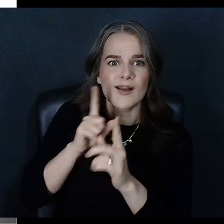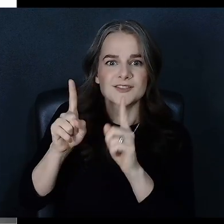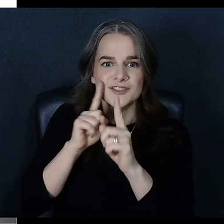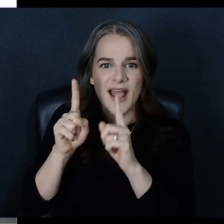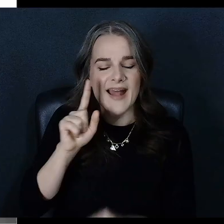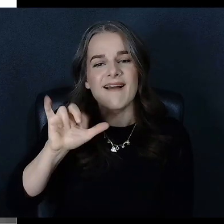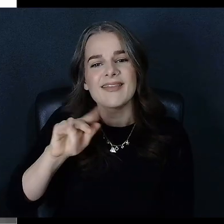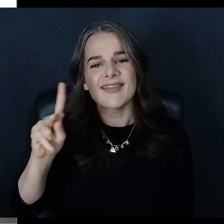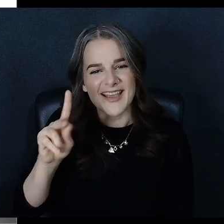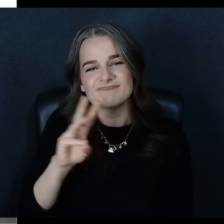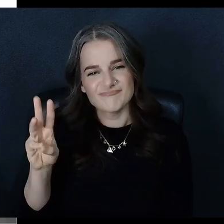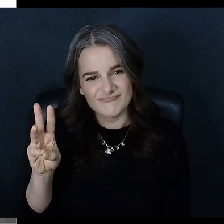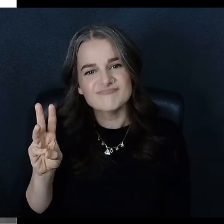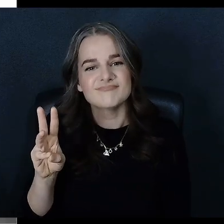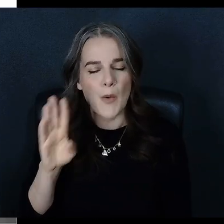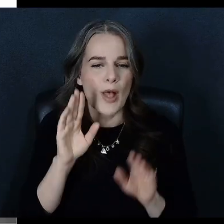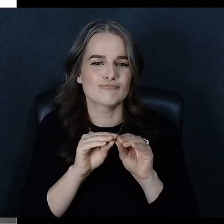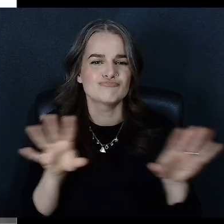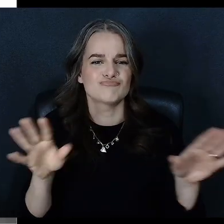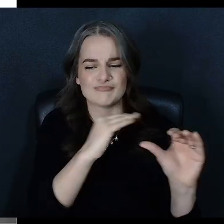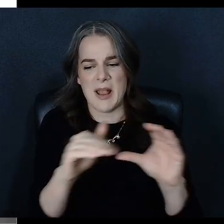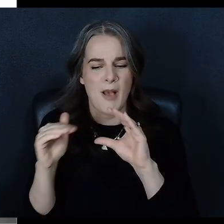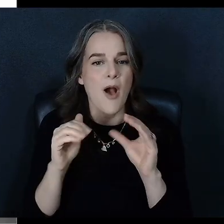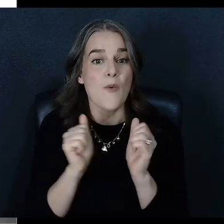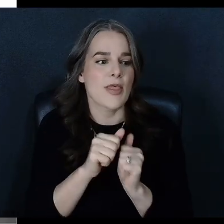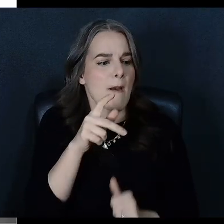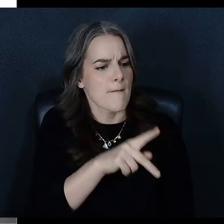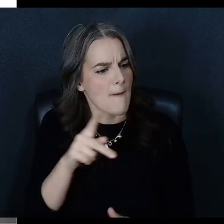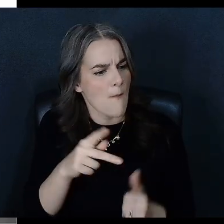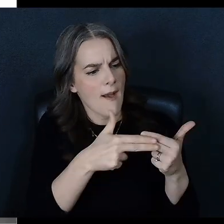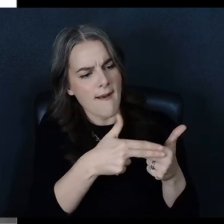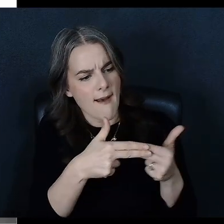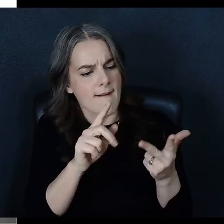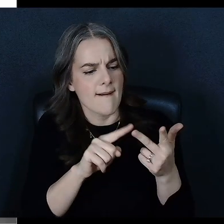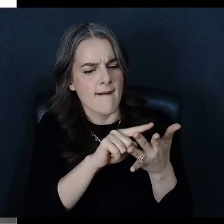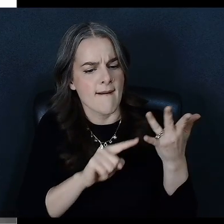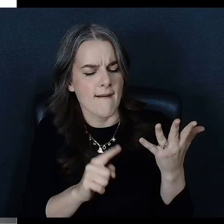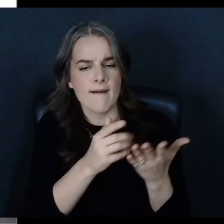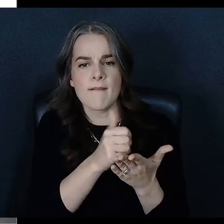in a follow-up email with the PowerPoint or slides and other materials from today's session.